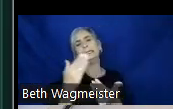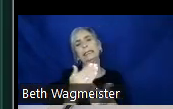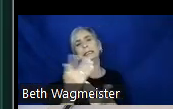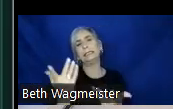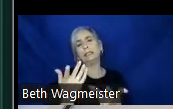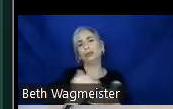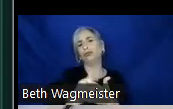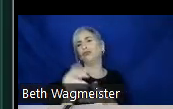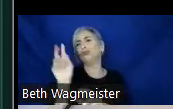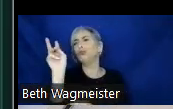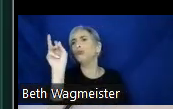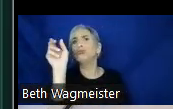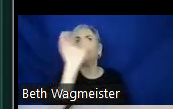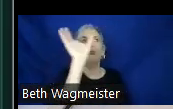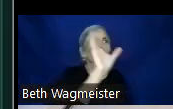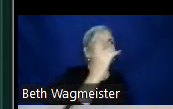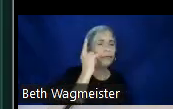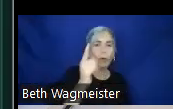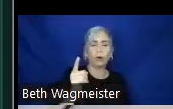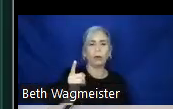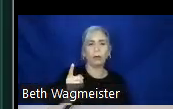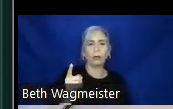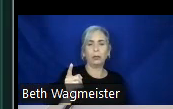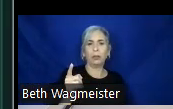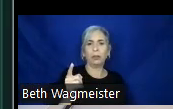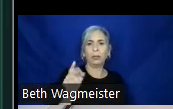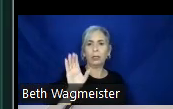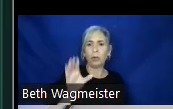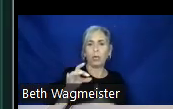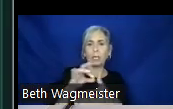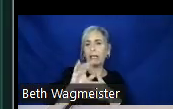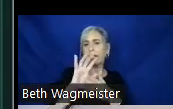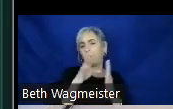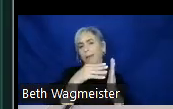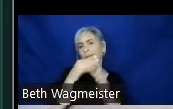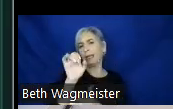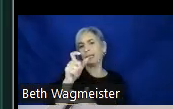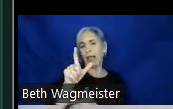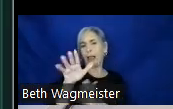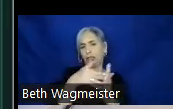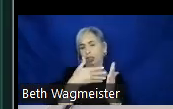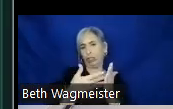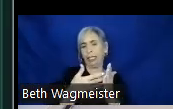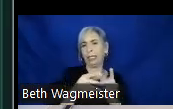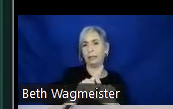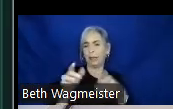and look inside of. The content in an Excel sheet, think about that. In a flexible way.